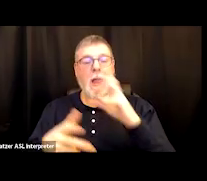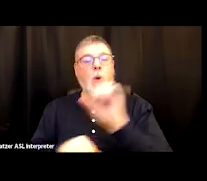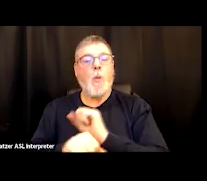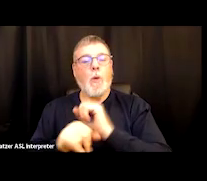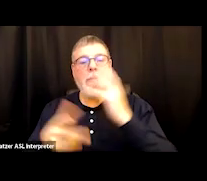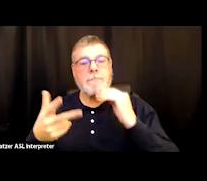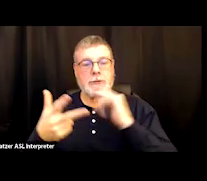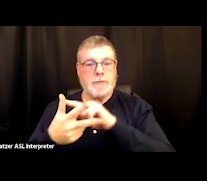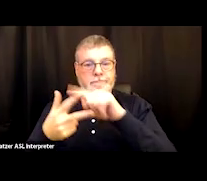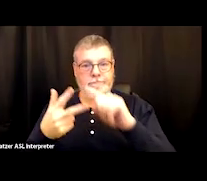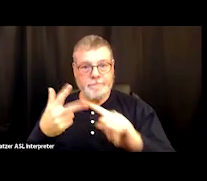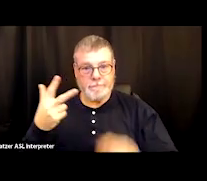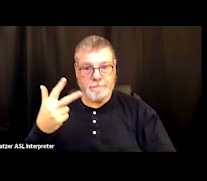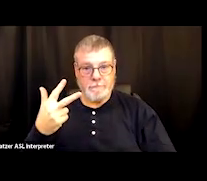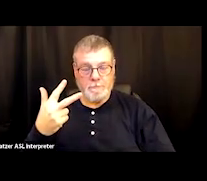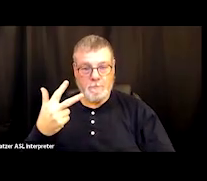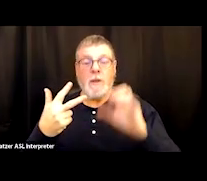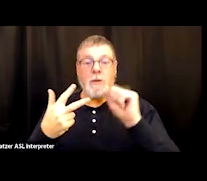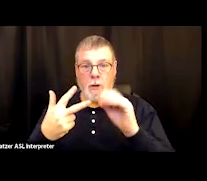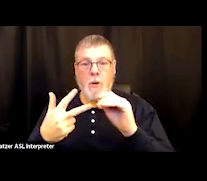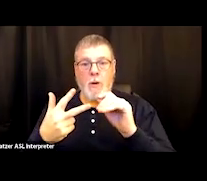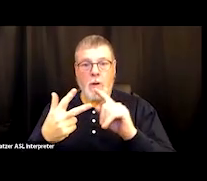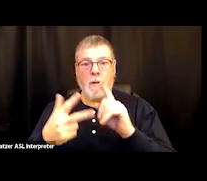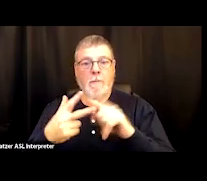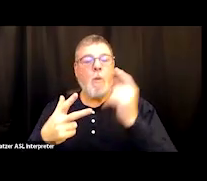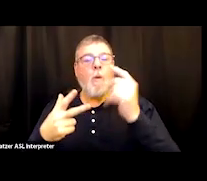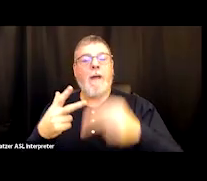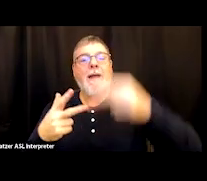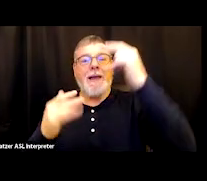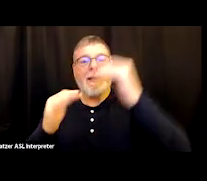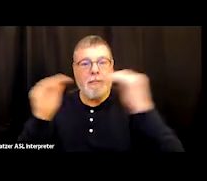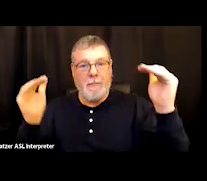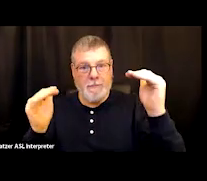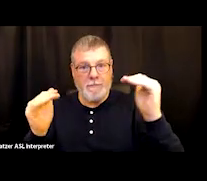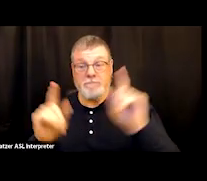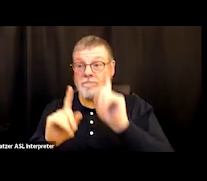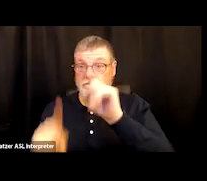So you always wanna include what the person's highest level of education was,